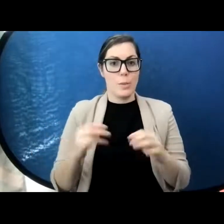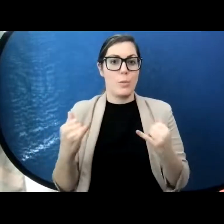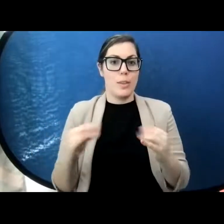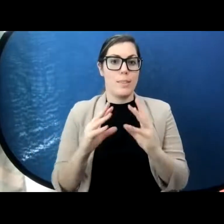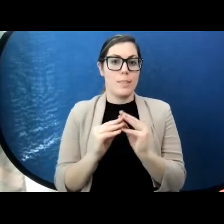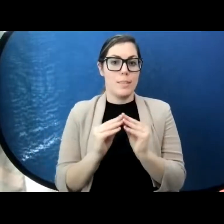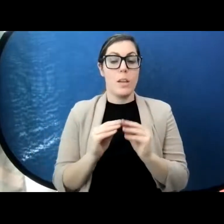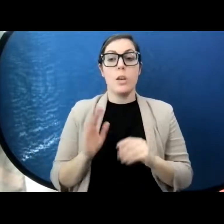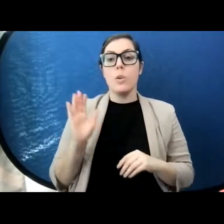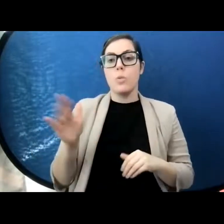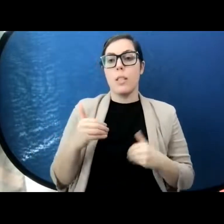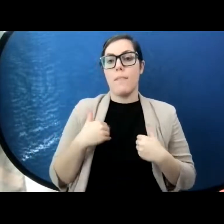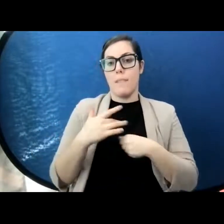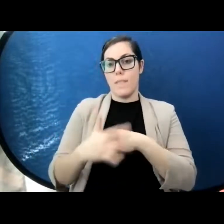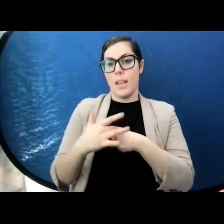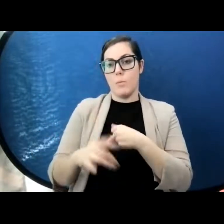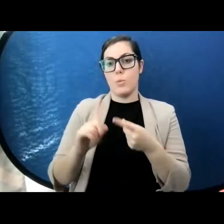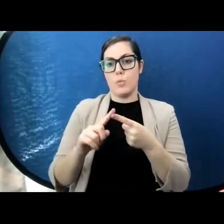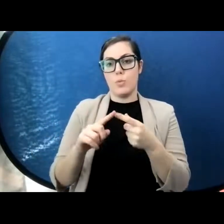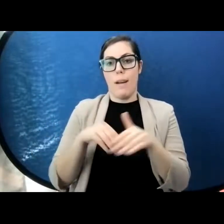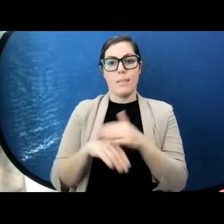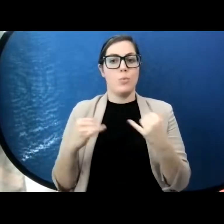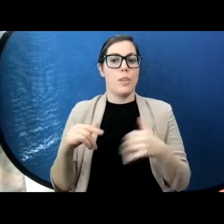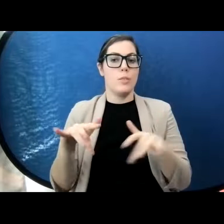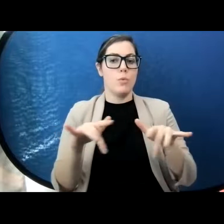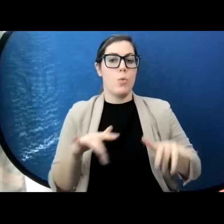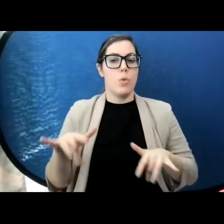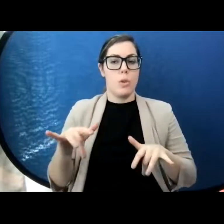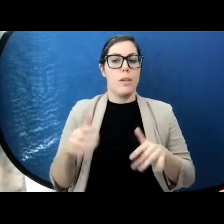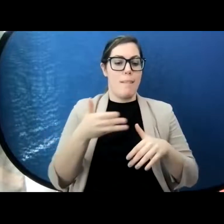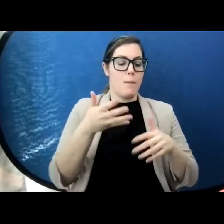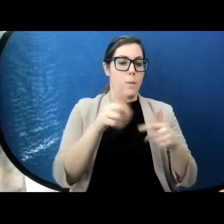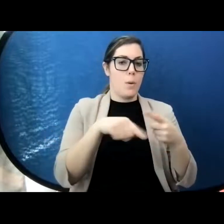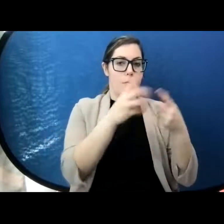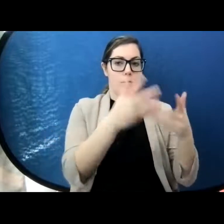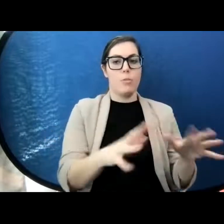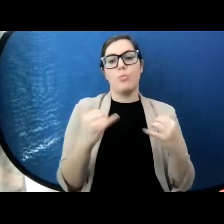will be made available after, once we finish the Webinar, and we'll also send out the slides.